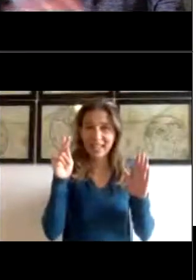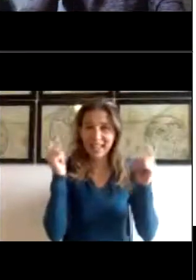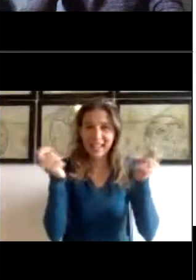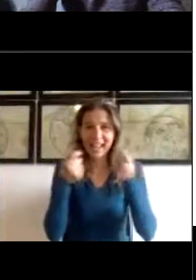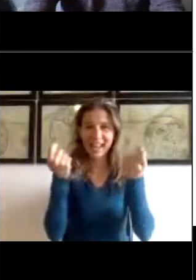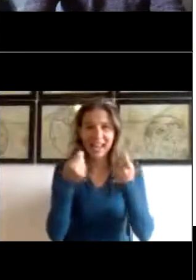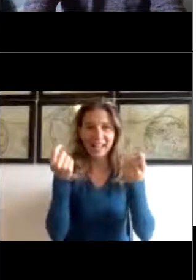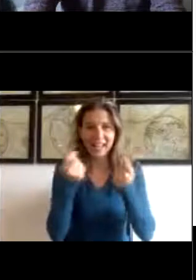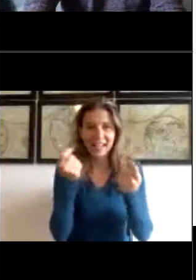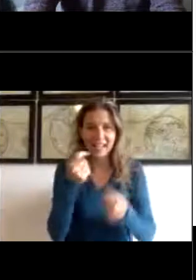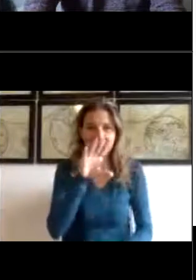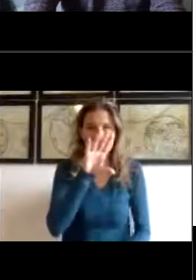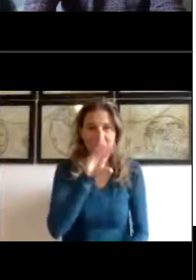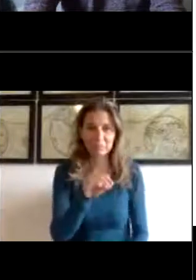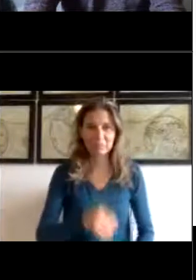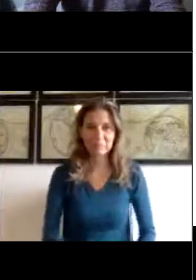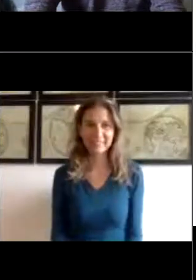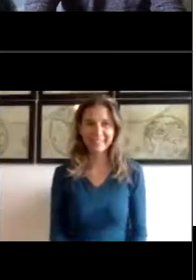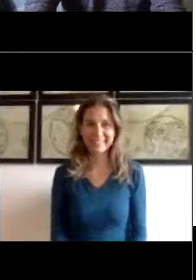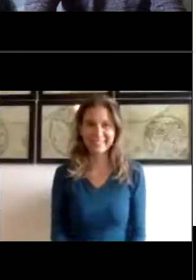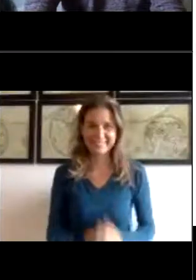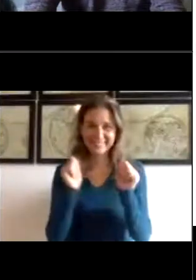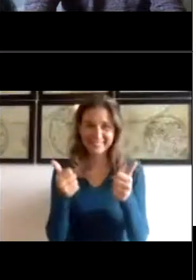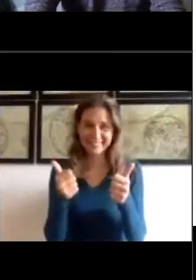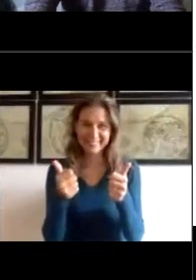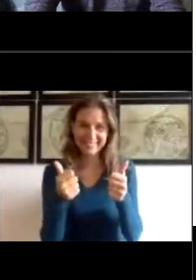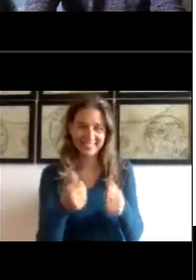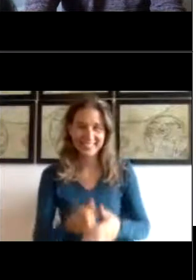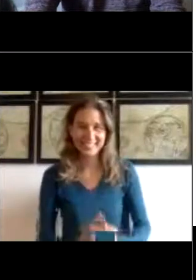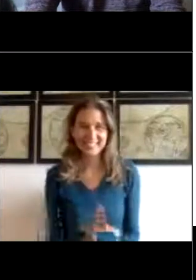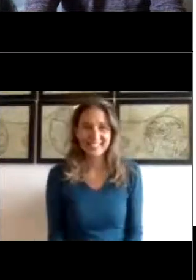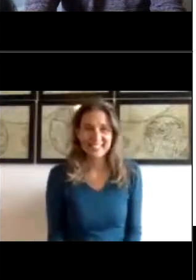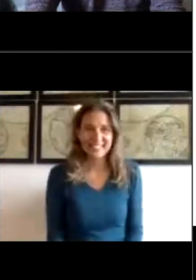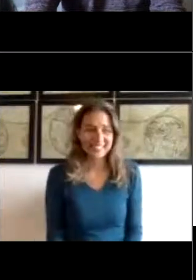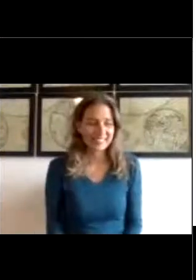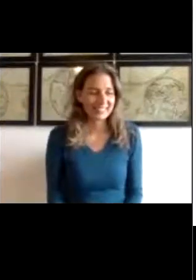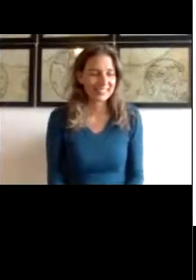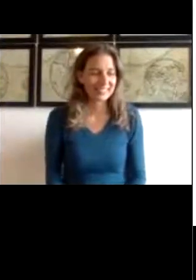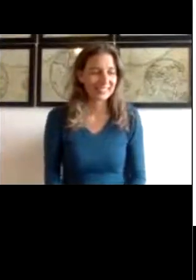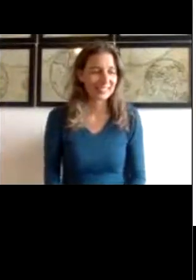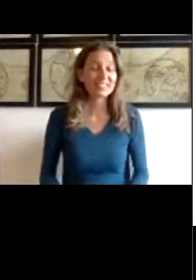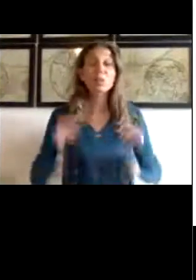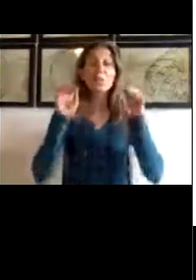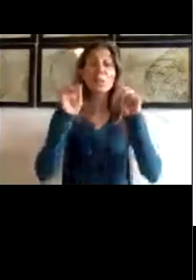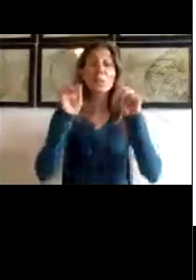Perfect. RAQUEL: You are back, okay. I have some questions for the panellists.